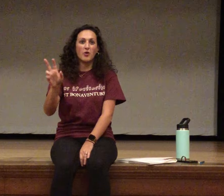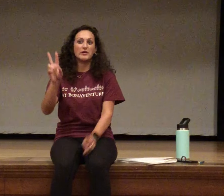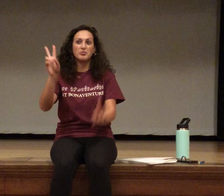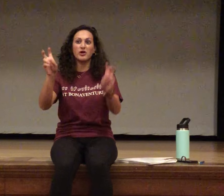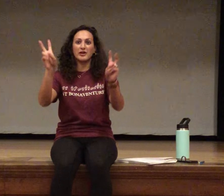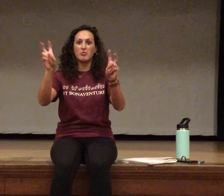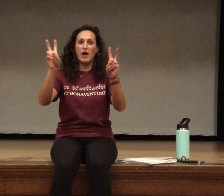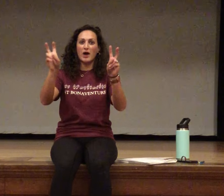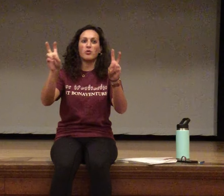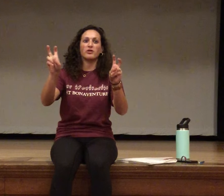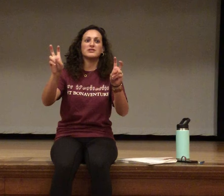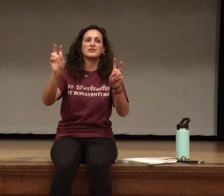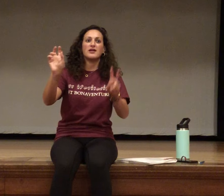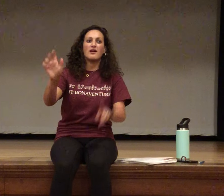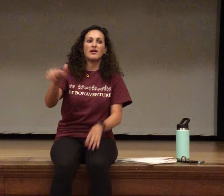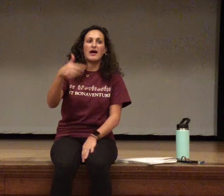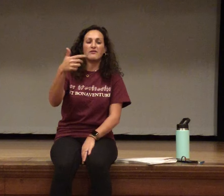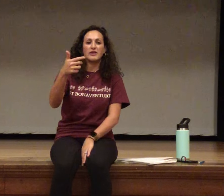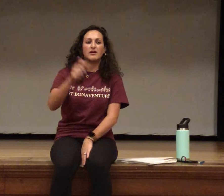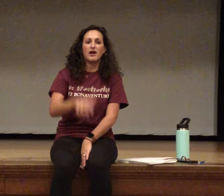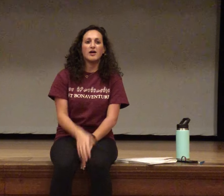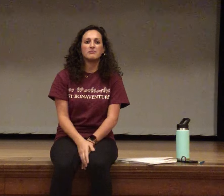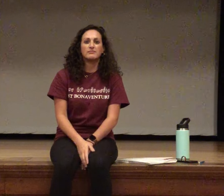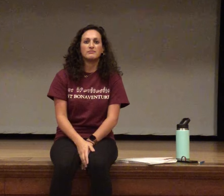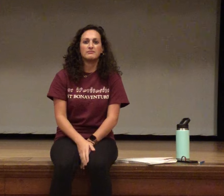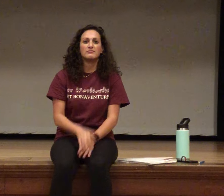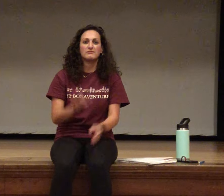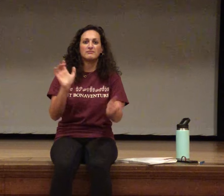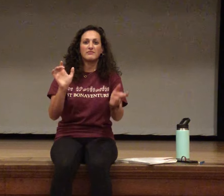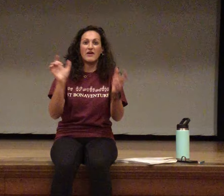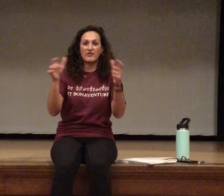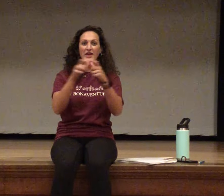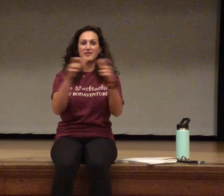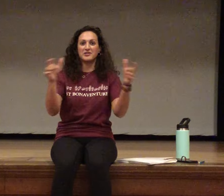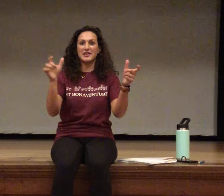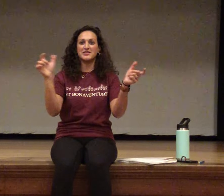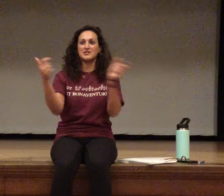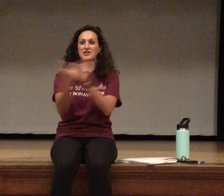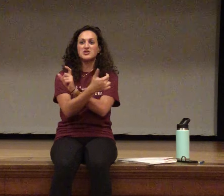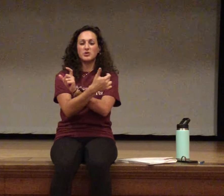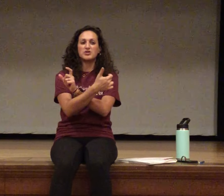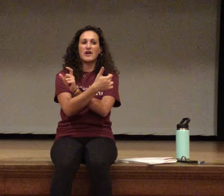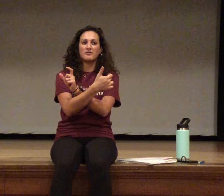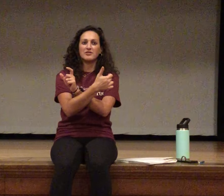of always putting it backwards and having um having that English sentence switched around